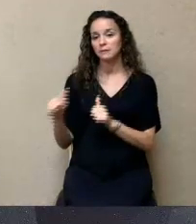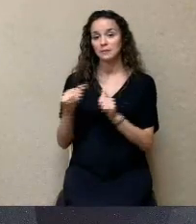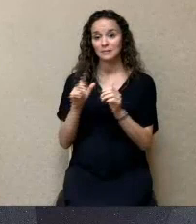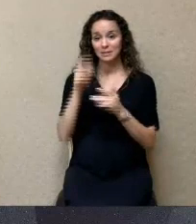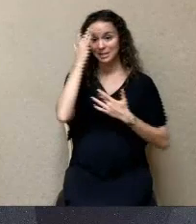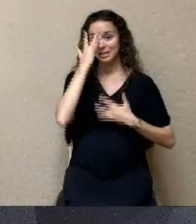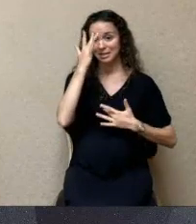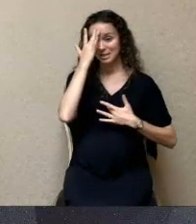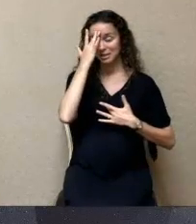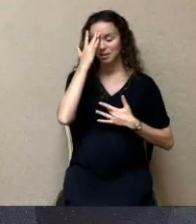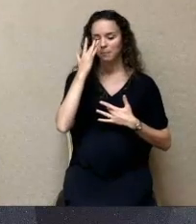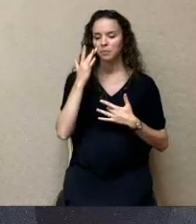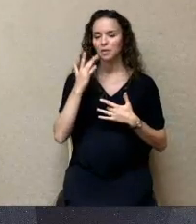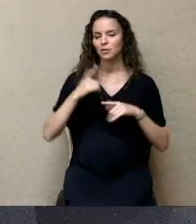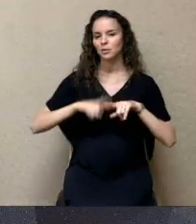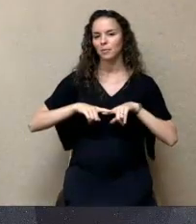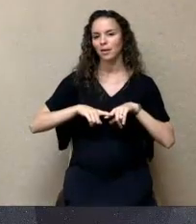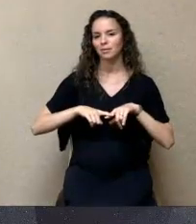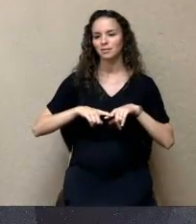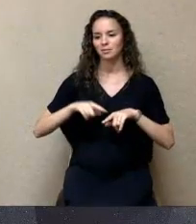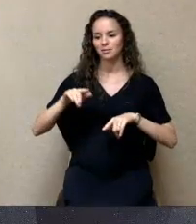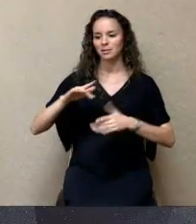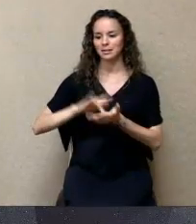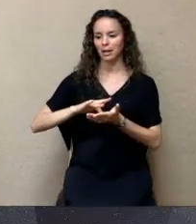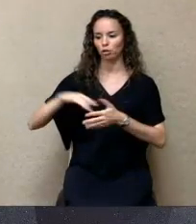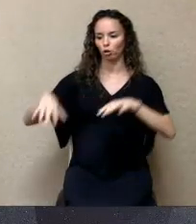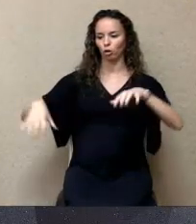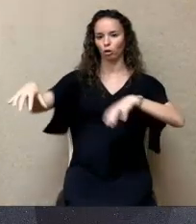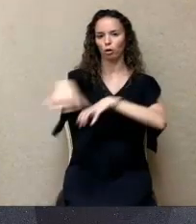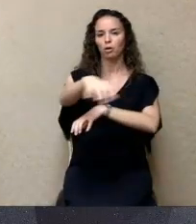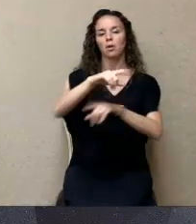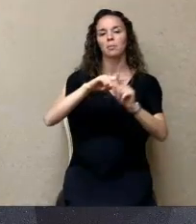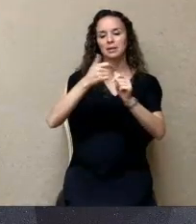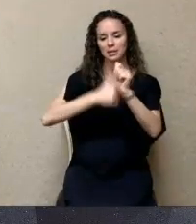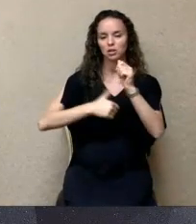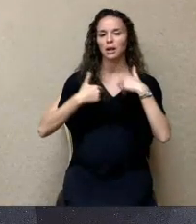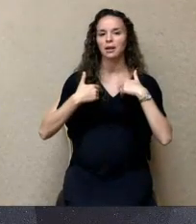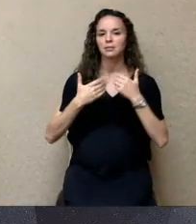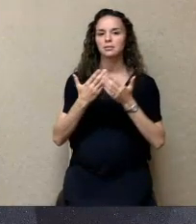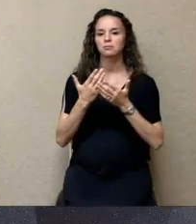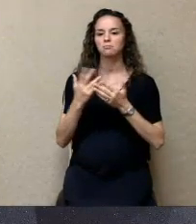so it looks different at each UCEDD, but every UCEDD has a clinical piece.